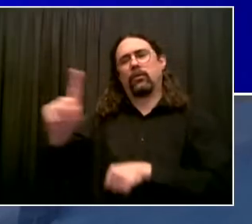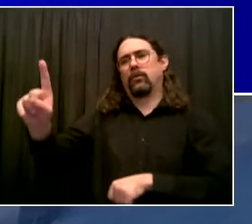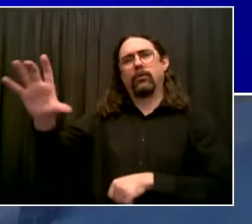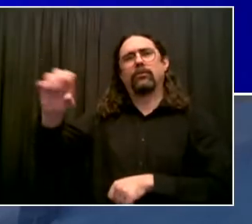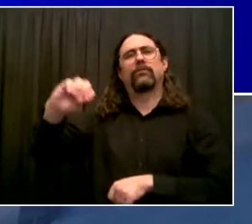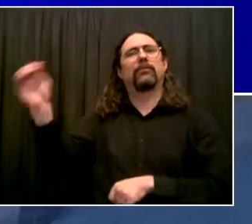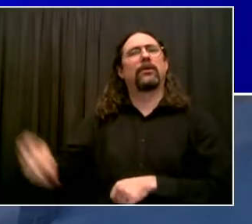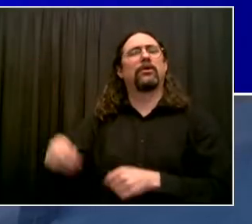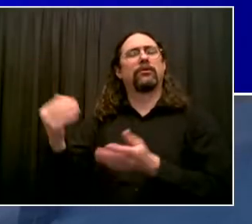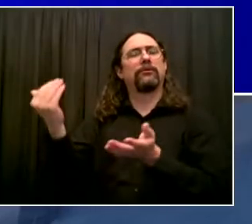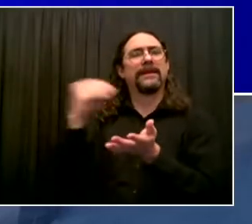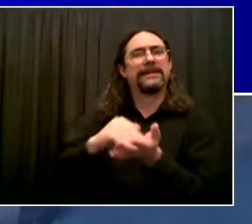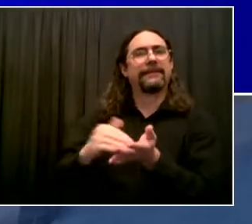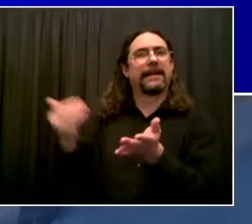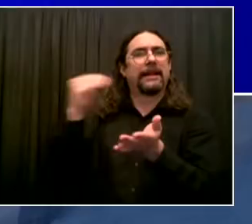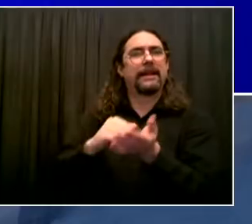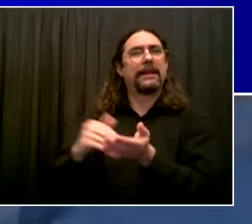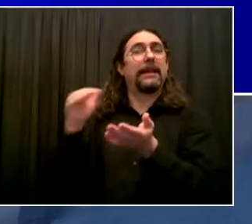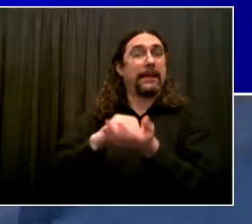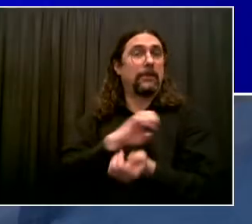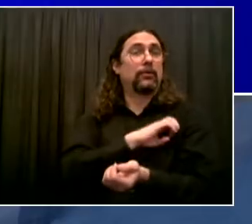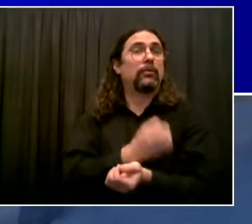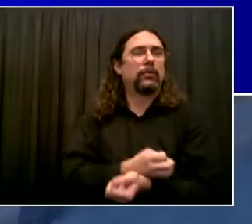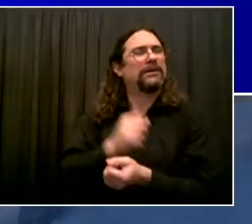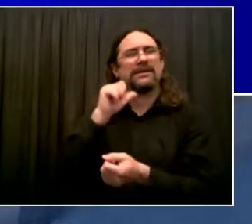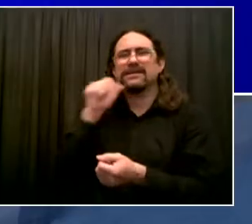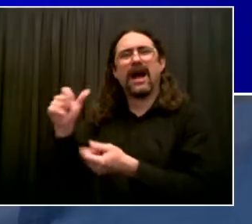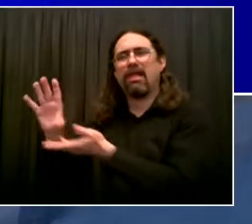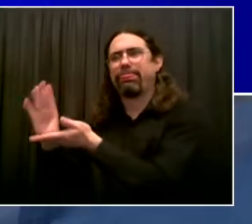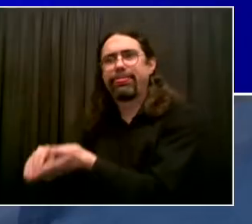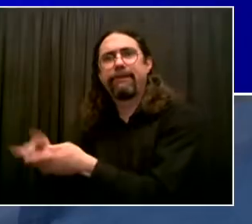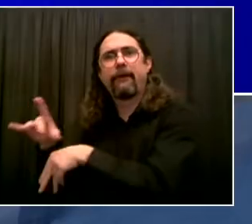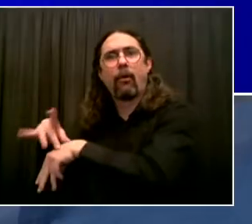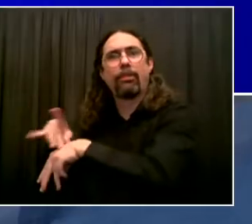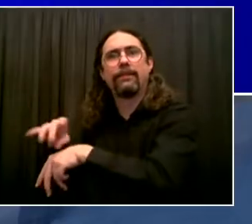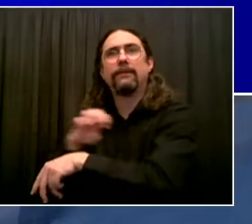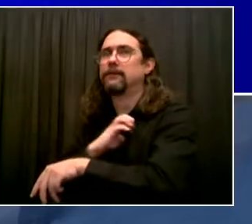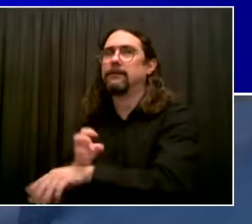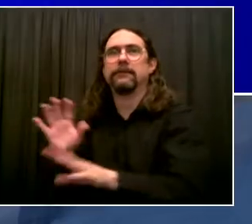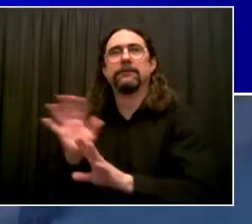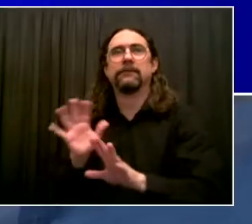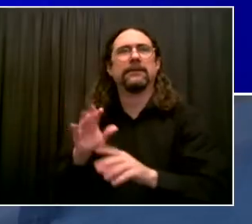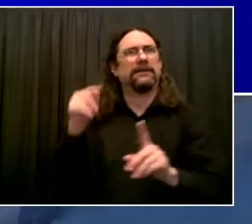TH NISEW PLAN FOR HYDROPOWER WILL ALLOW US TO DO THAT ONCE AND FOR AL.L